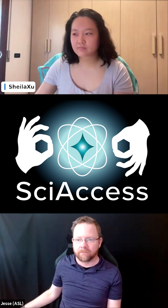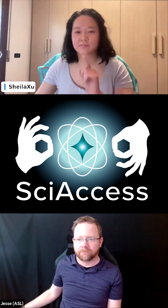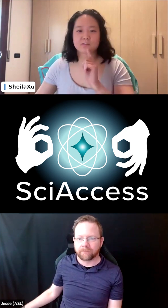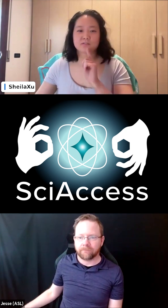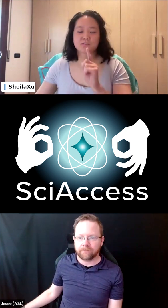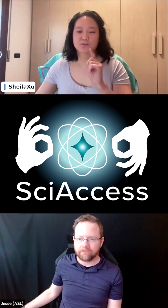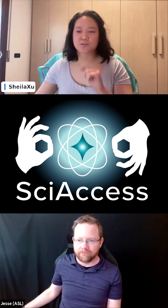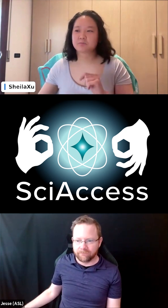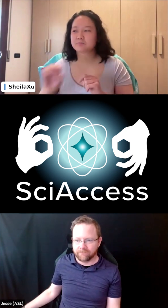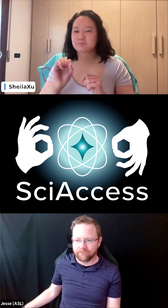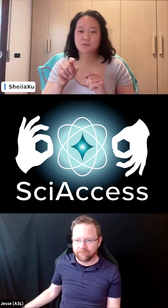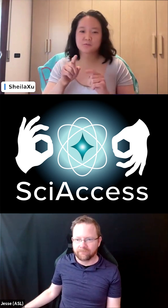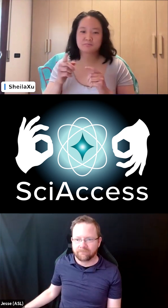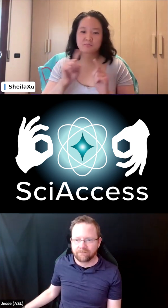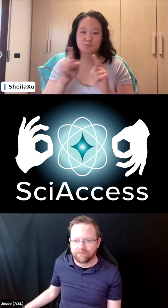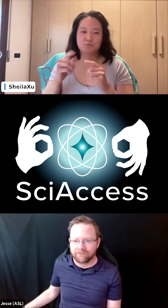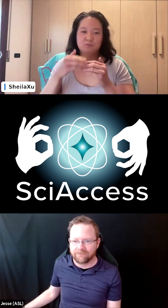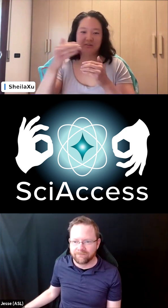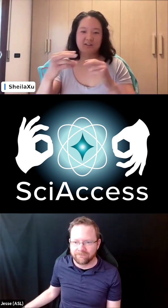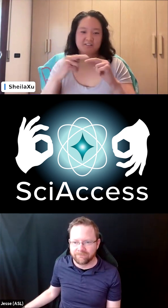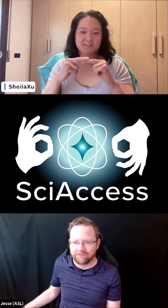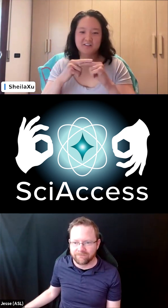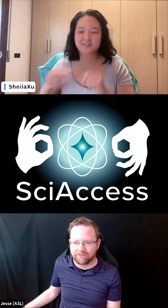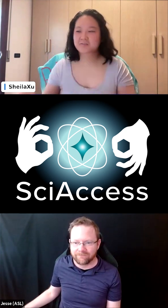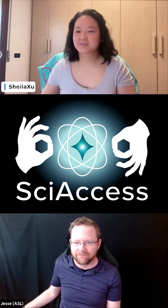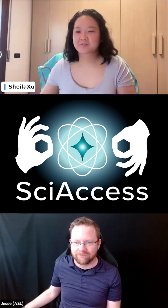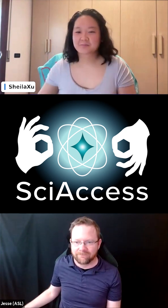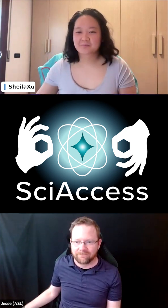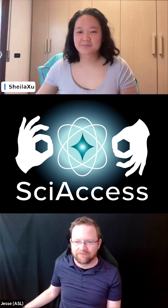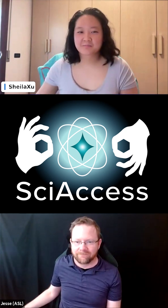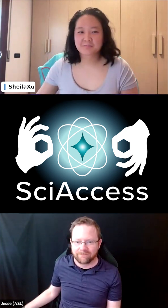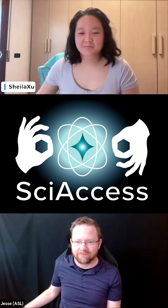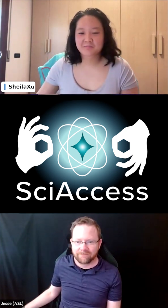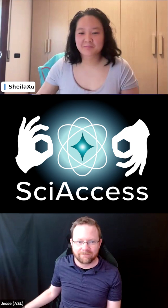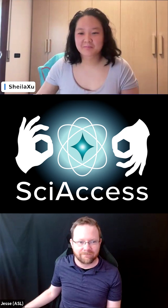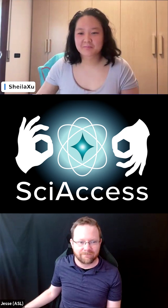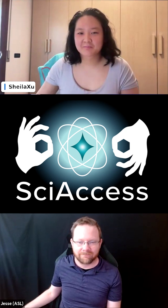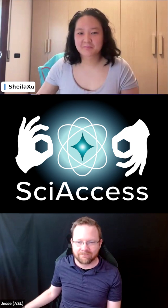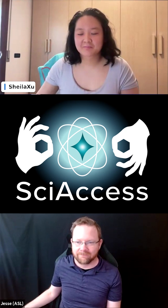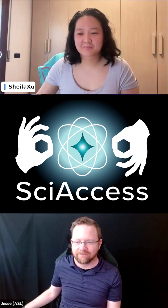Sure, certainly. Do you mind going to the next slide please?